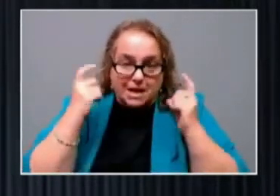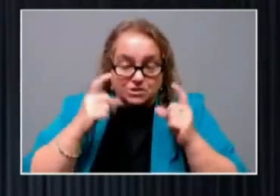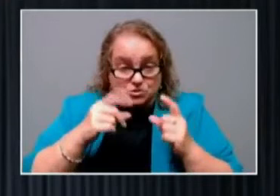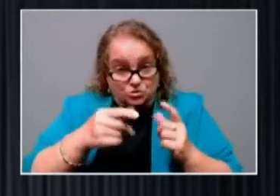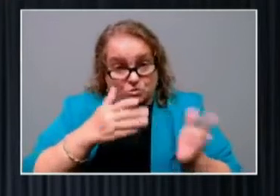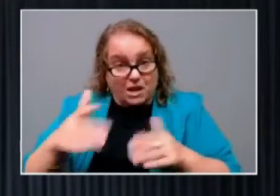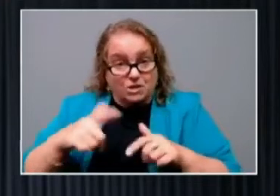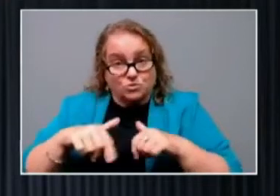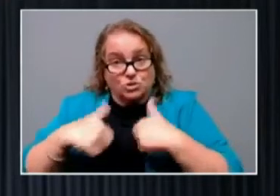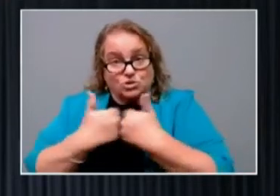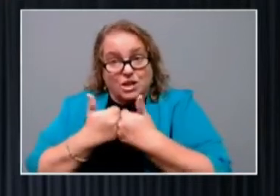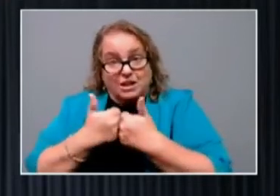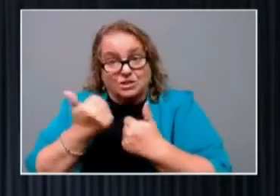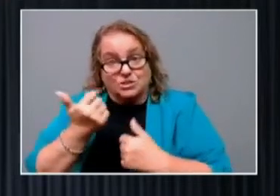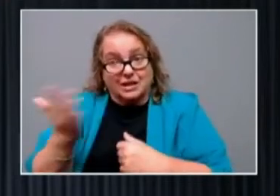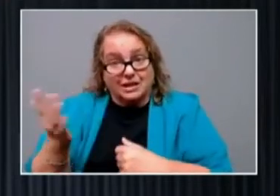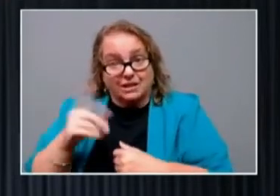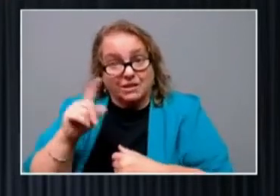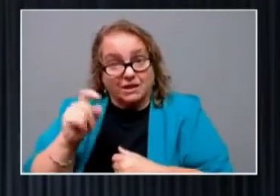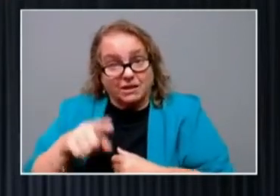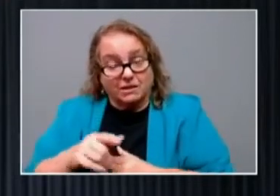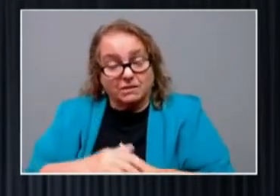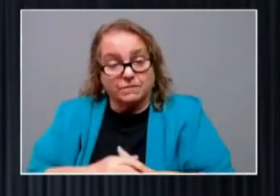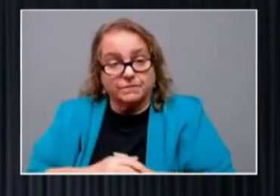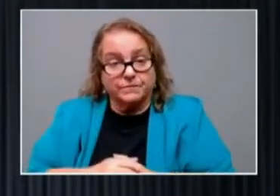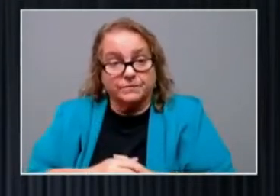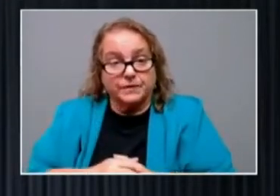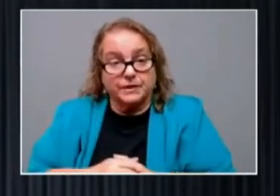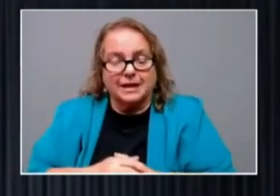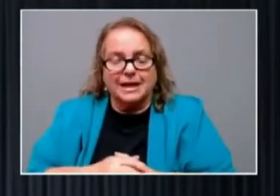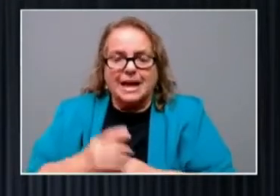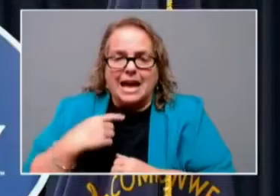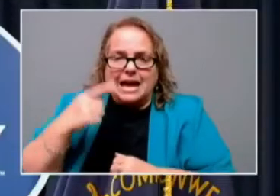You know, I I think I think it would ultimately fall to a court to decide if